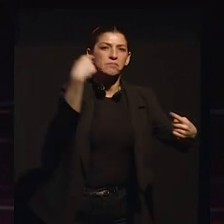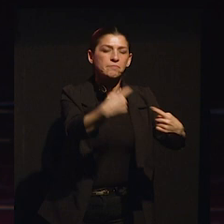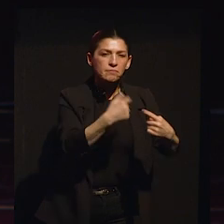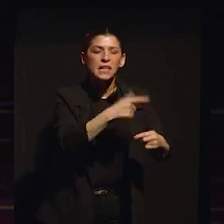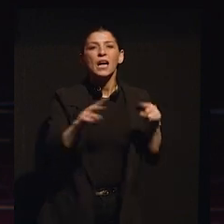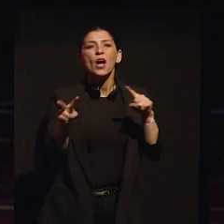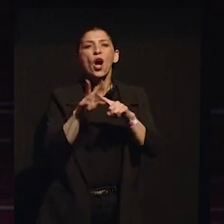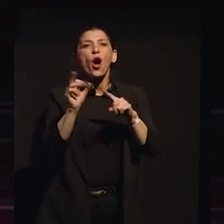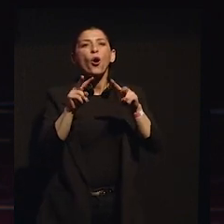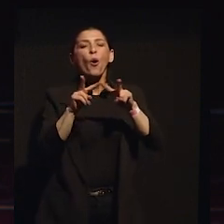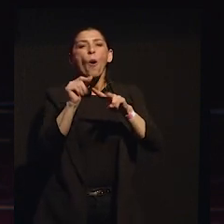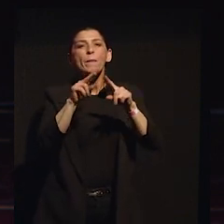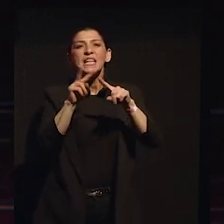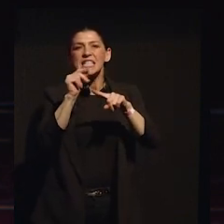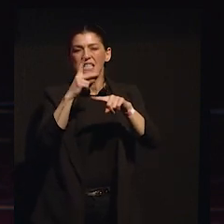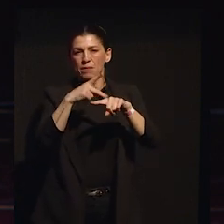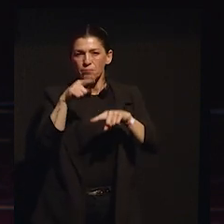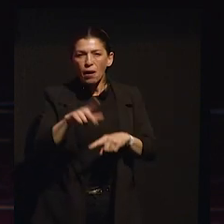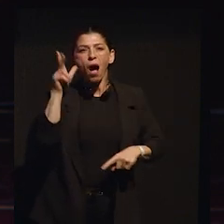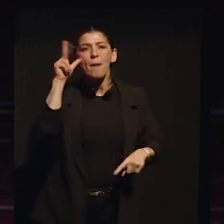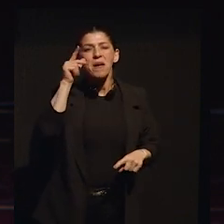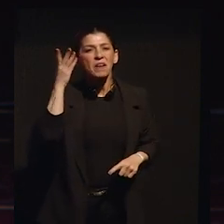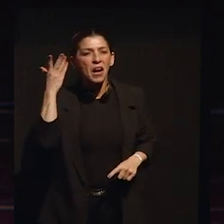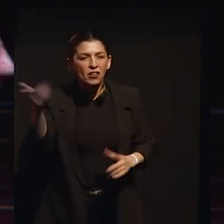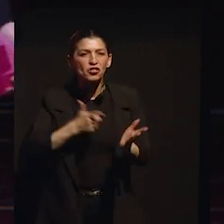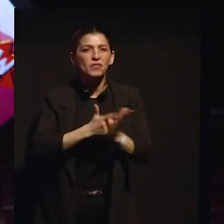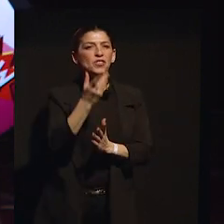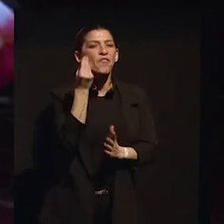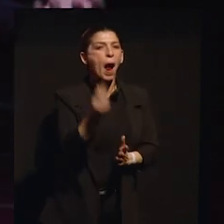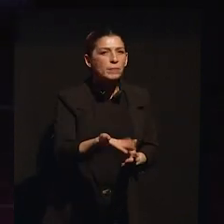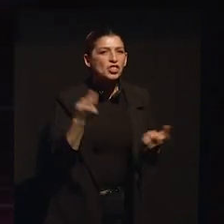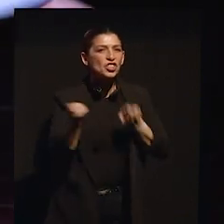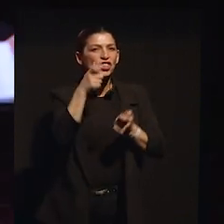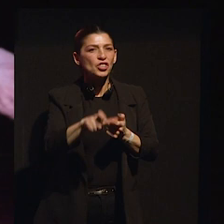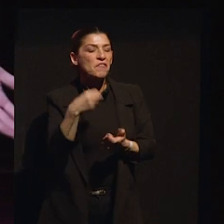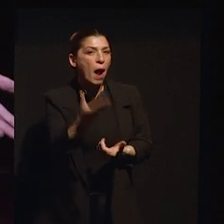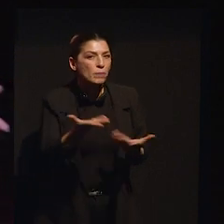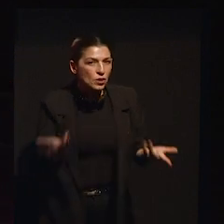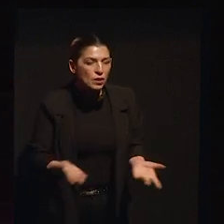Bicycle is an empowering instrument. It has been throughout history. They gave it to workers at the Russian communism.